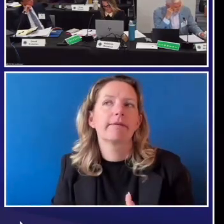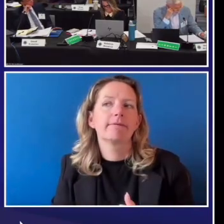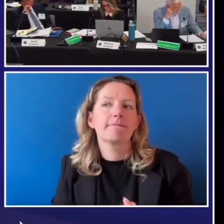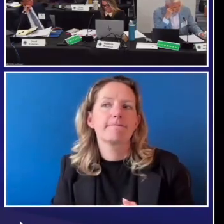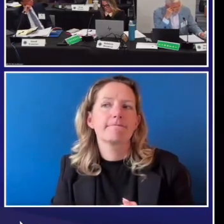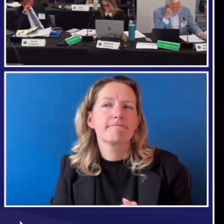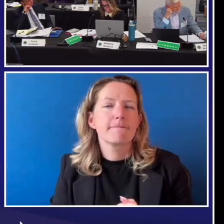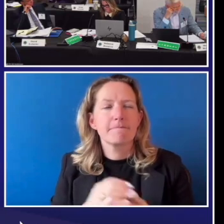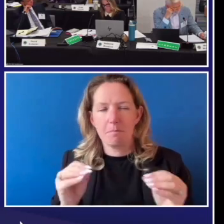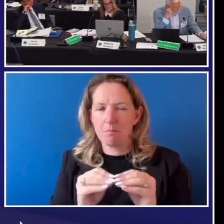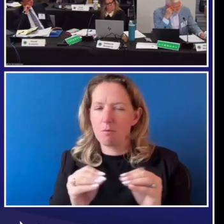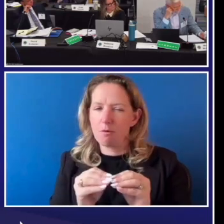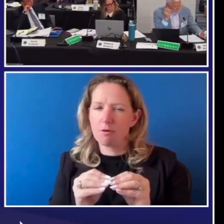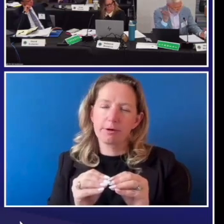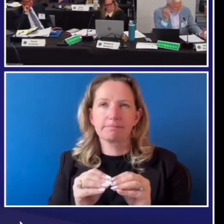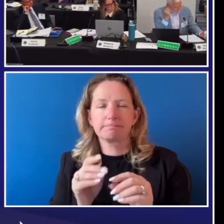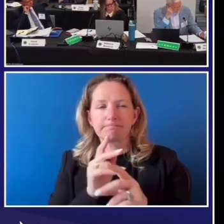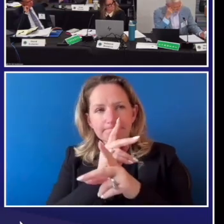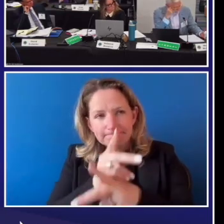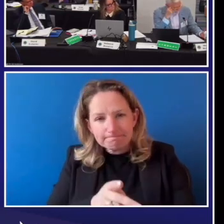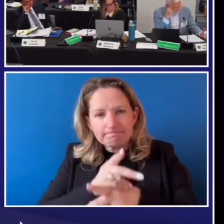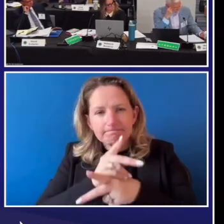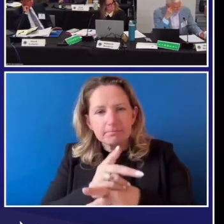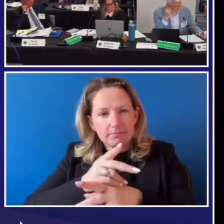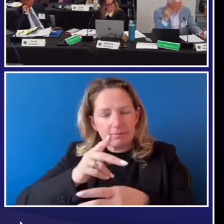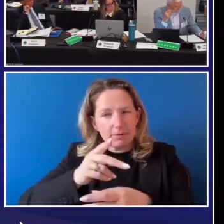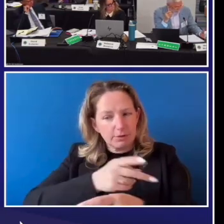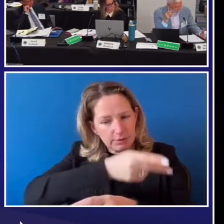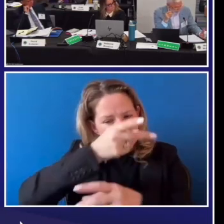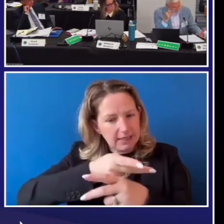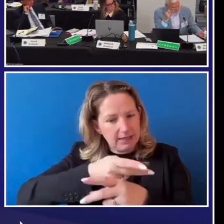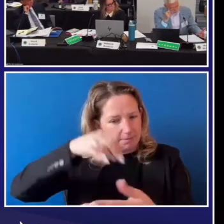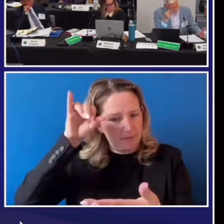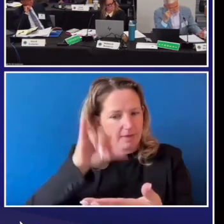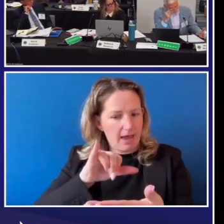to keep this one also, uh, you know, the secretary. Um,